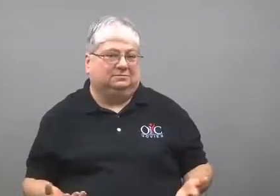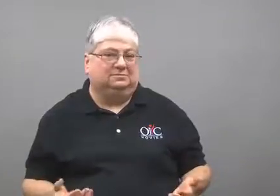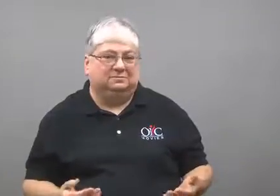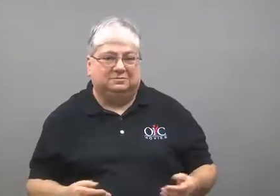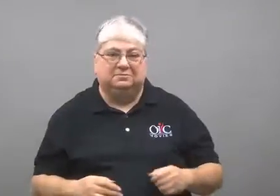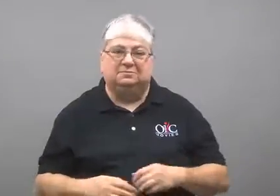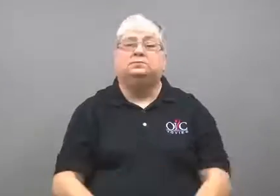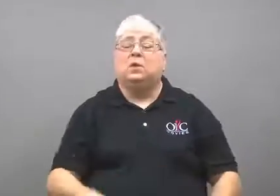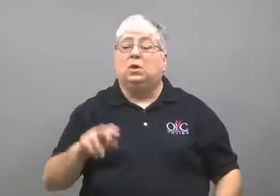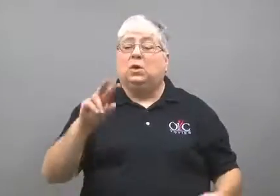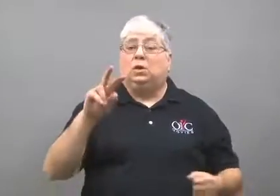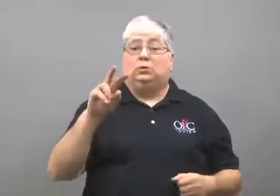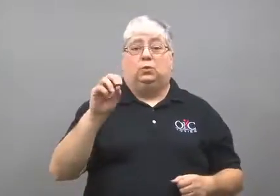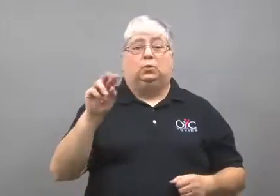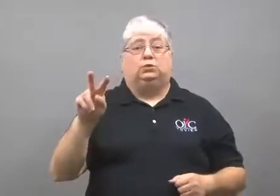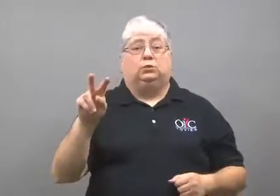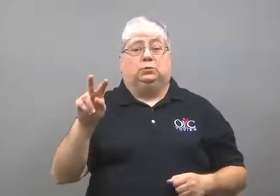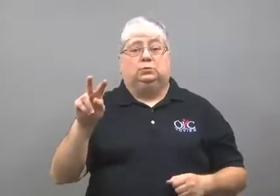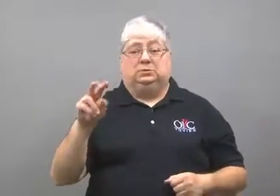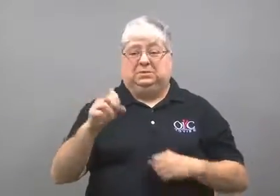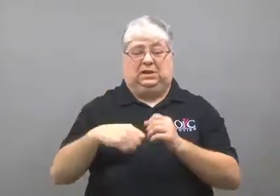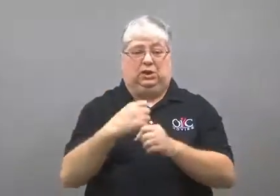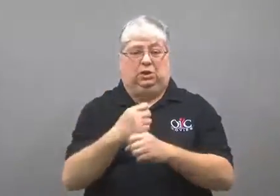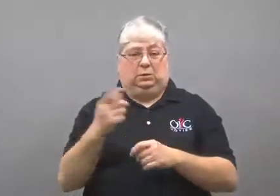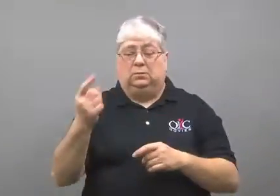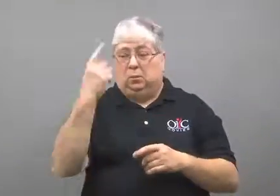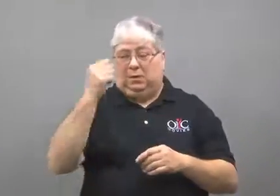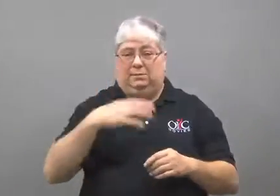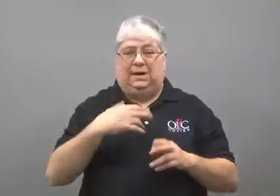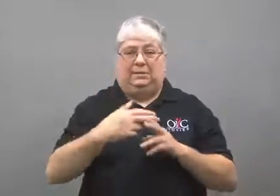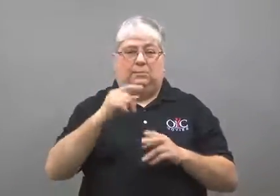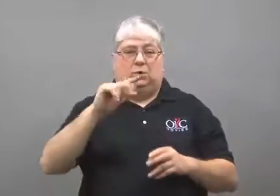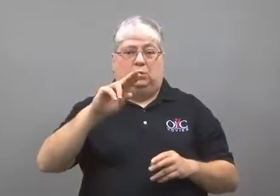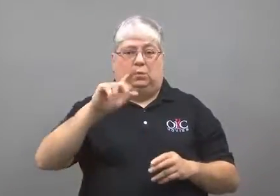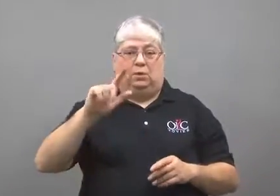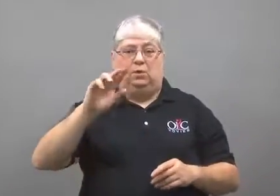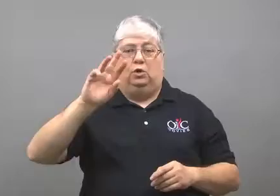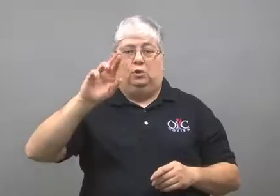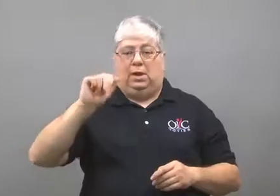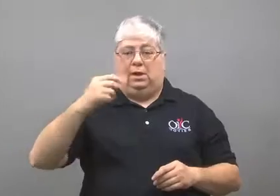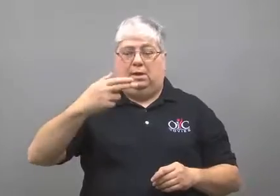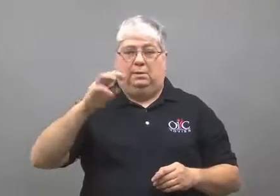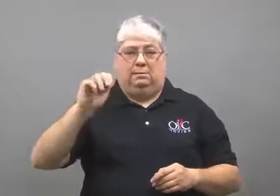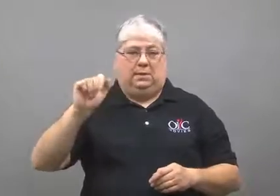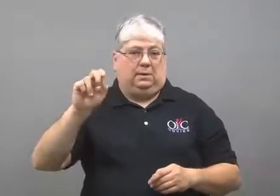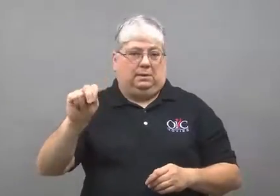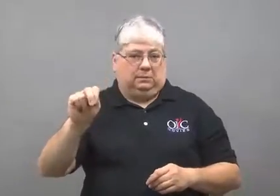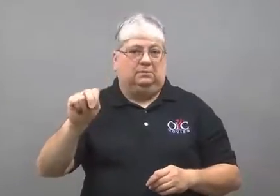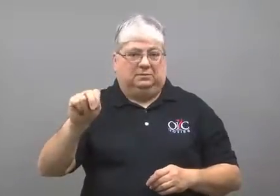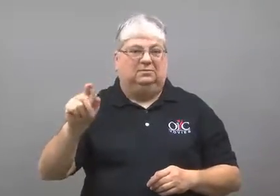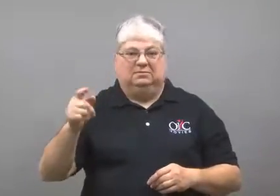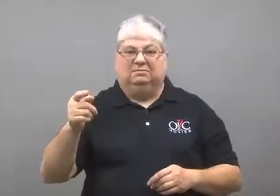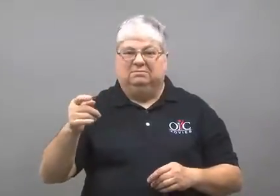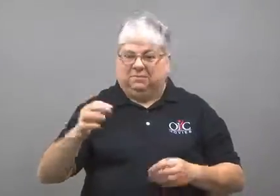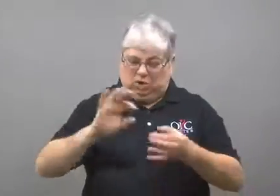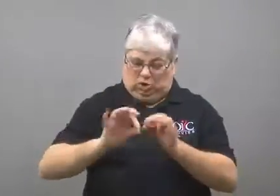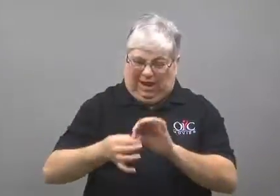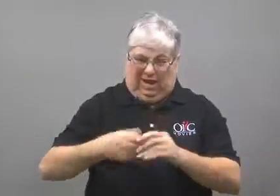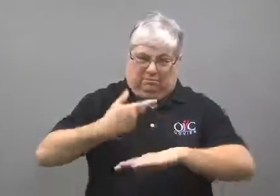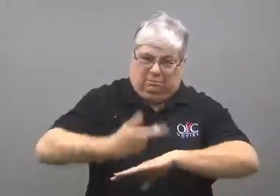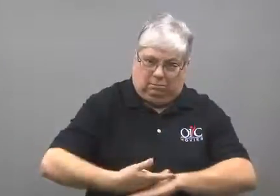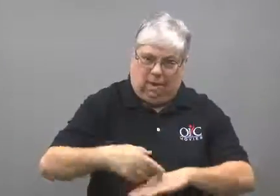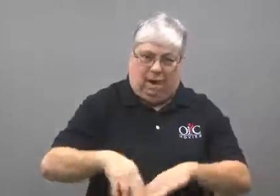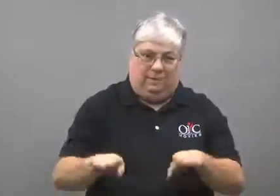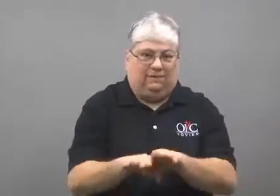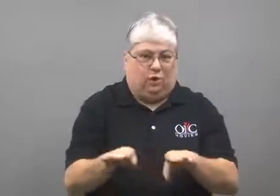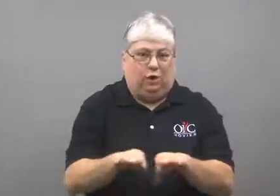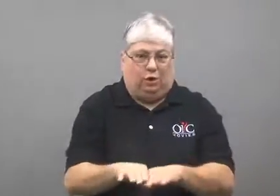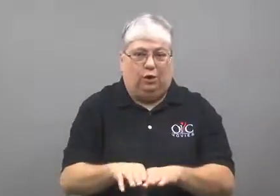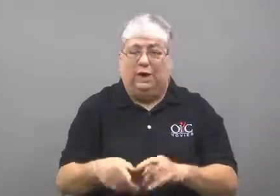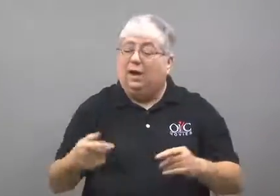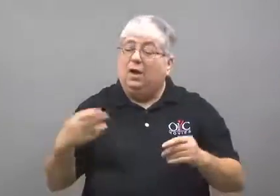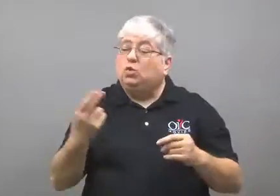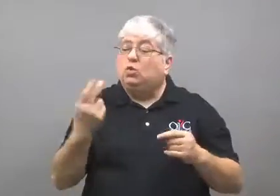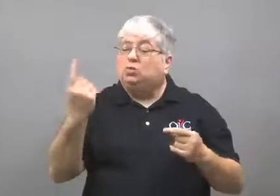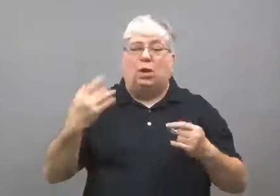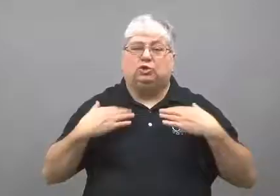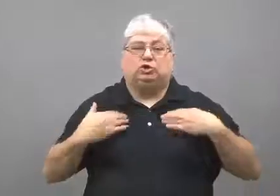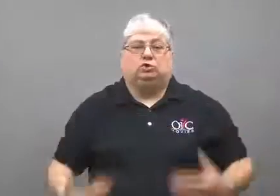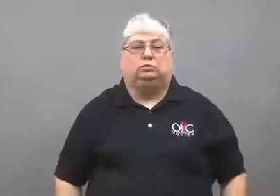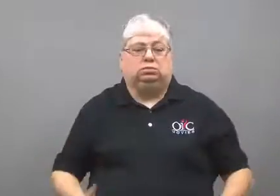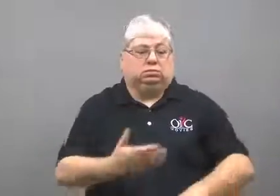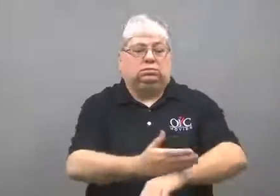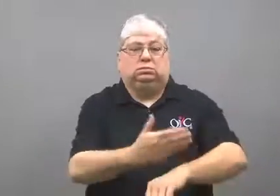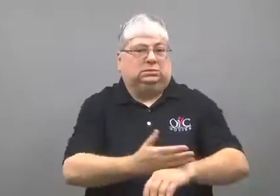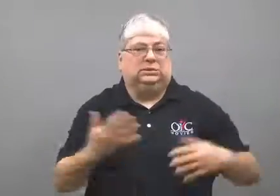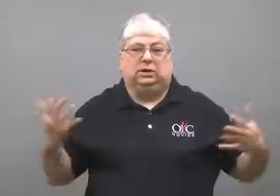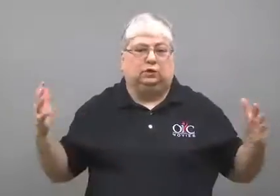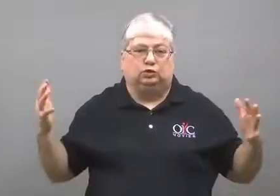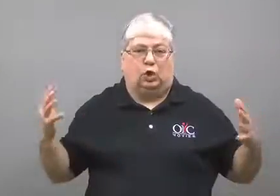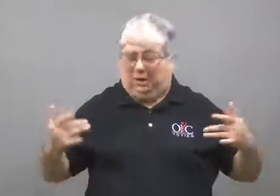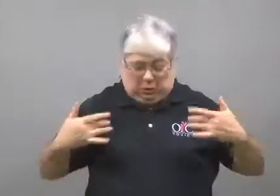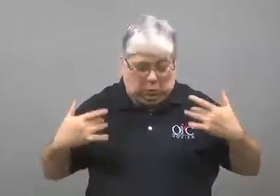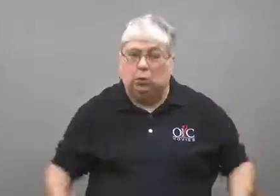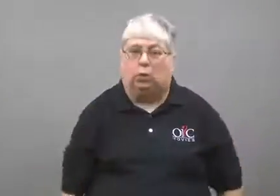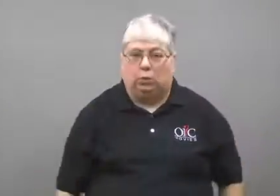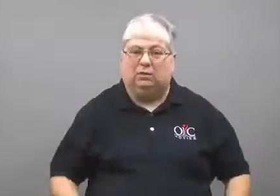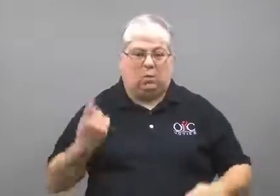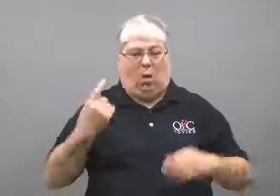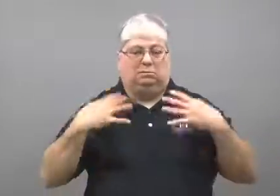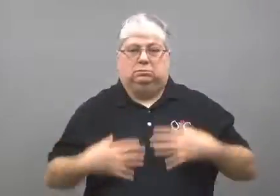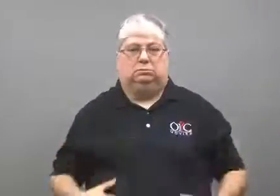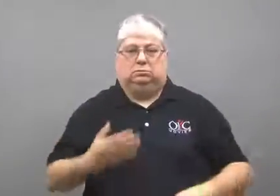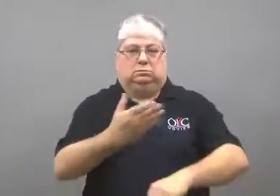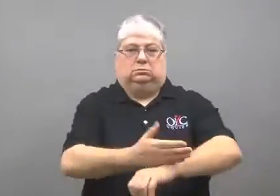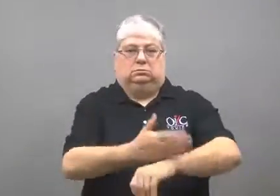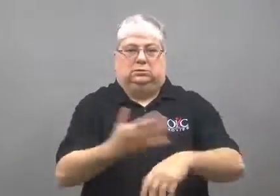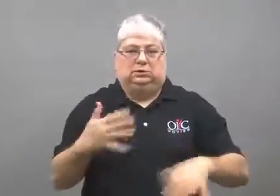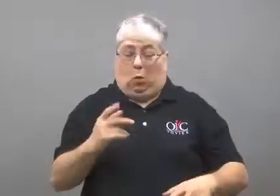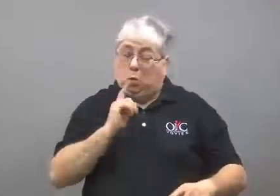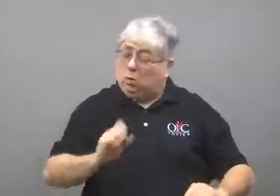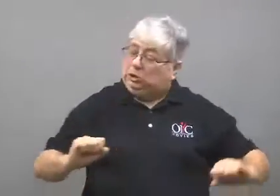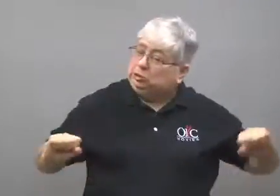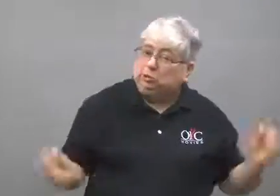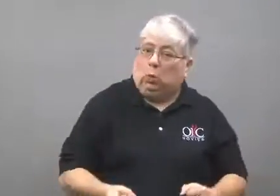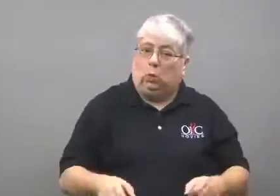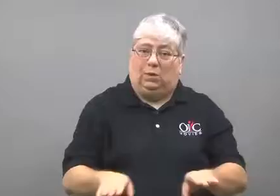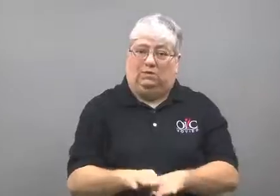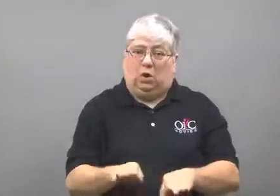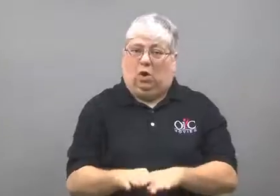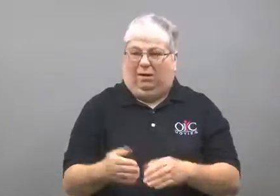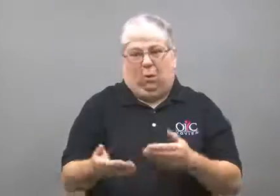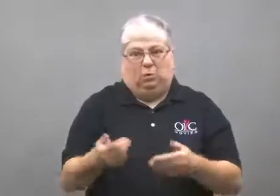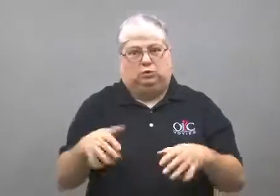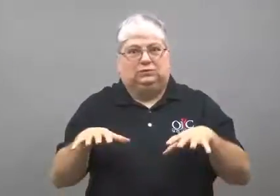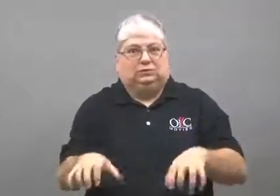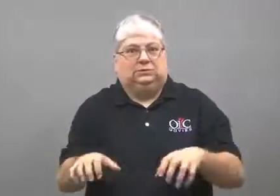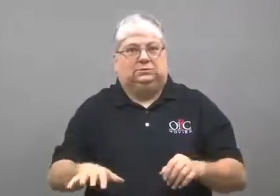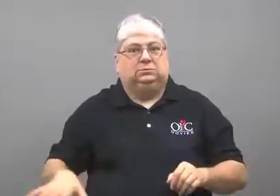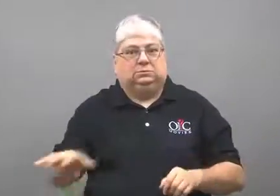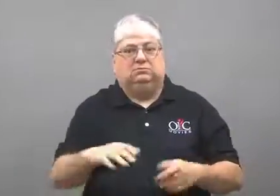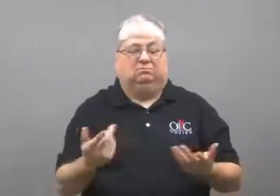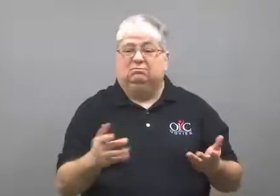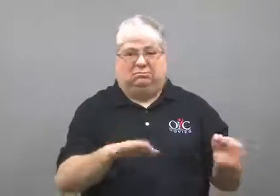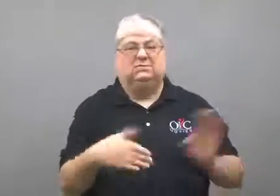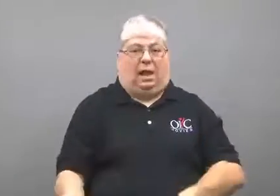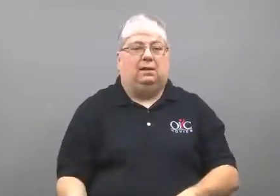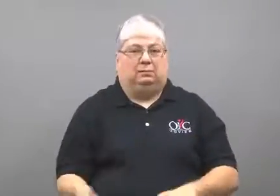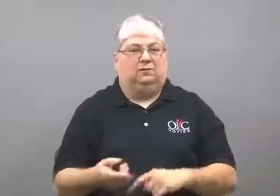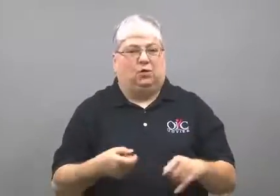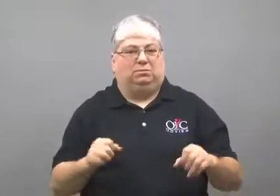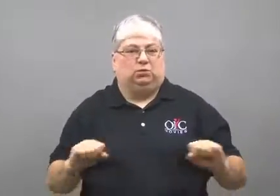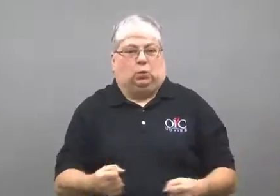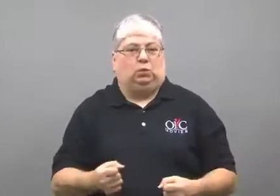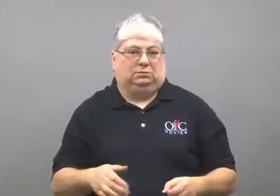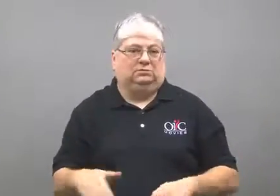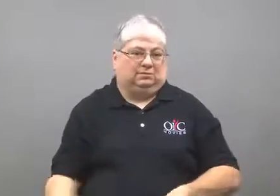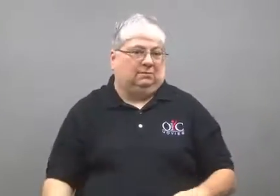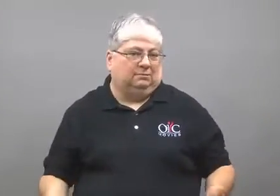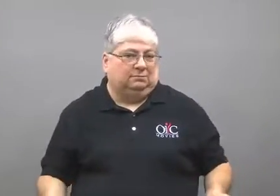In 2002, Gul Rahman was chained to the floor, wearing only a sweatshirt.